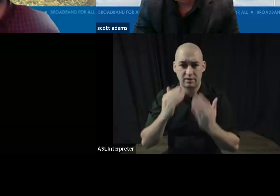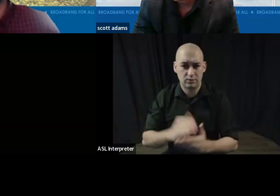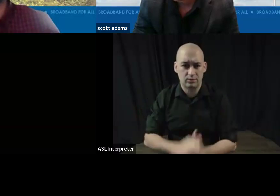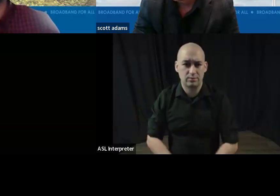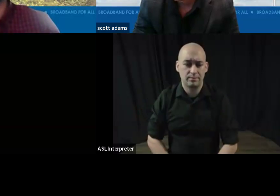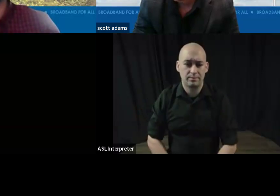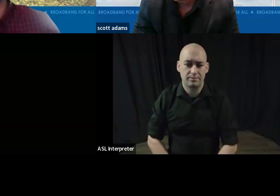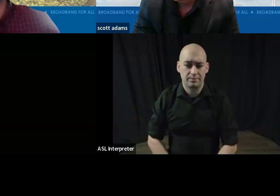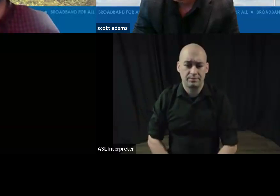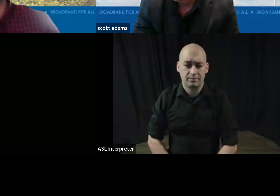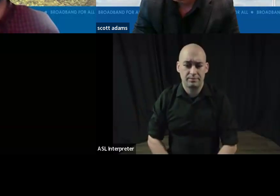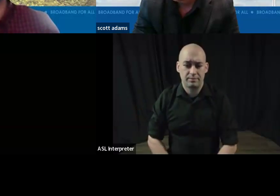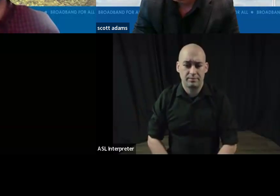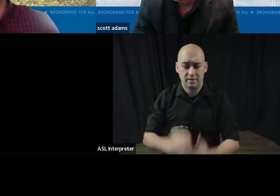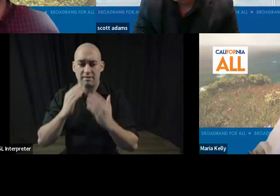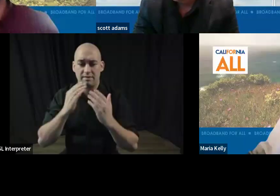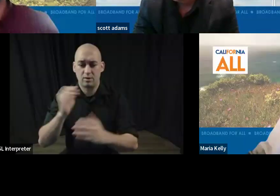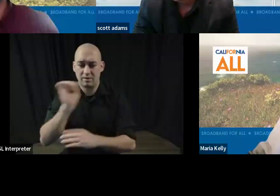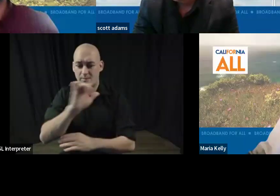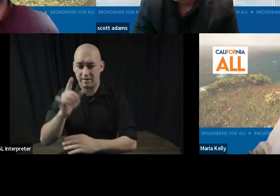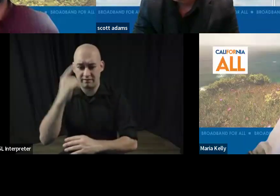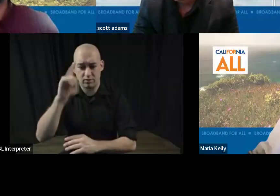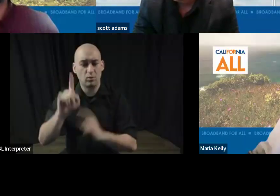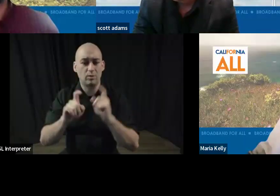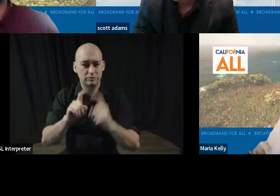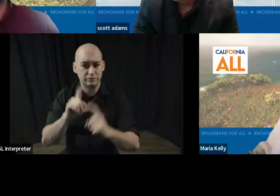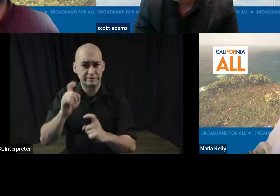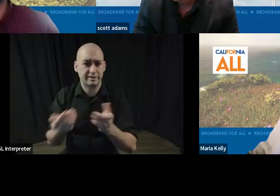We will thank you everybody for your questions again, if we did not get to your question,